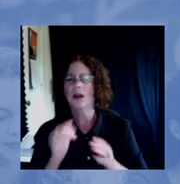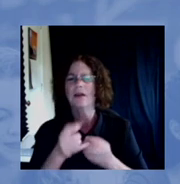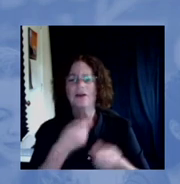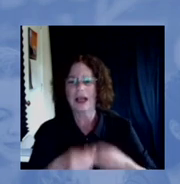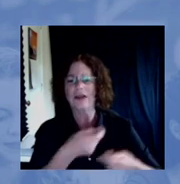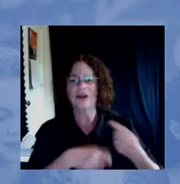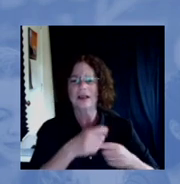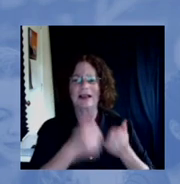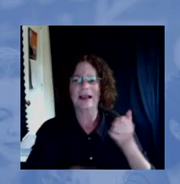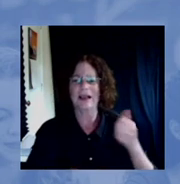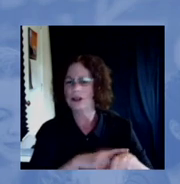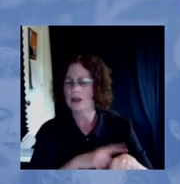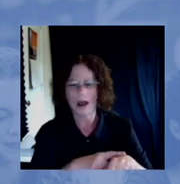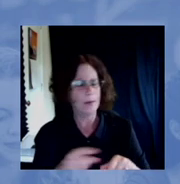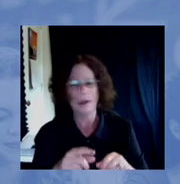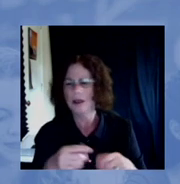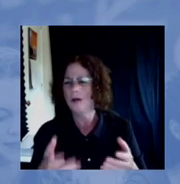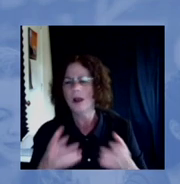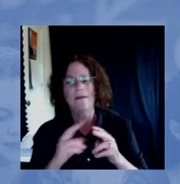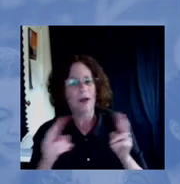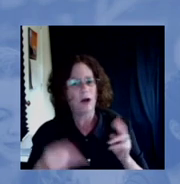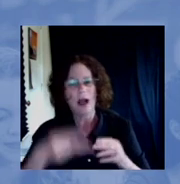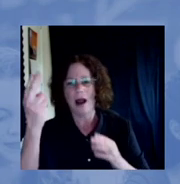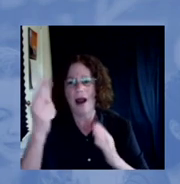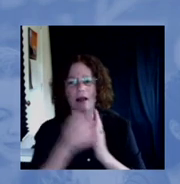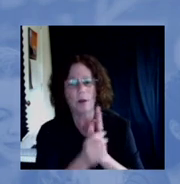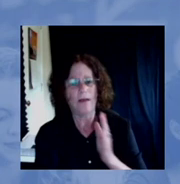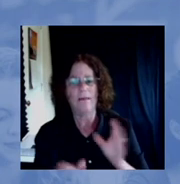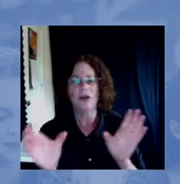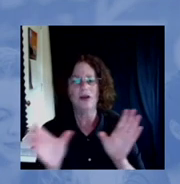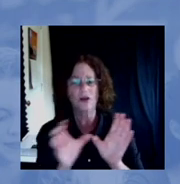IT'S A HIGHLY QUALIFIED, HIGHLY CERTIFIED, HIGHLY DEDICATED, HIGH L HIGH SKILLED TUTOR